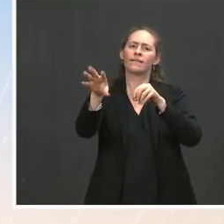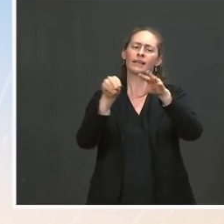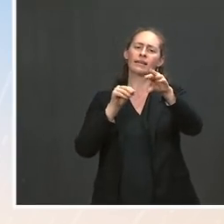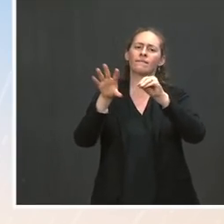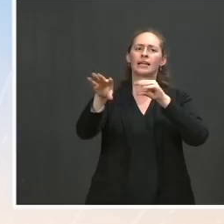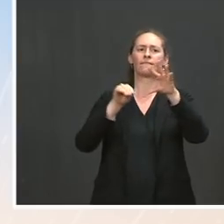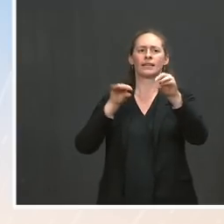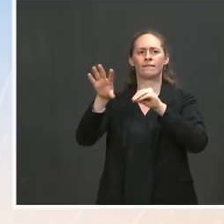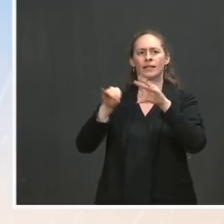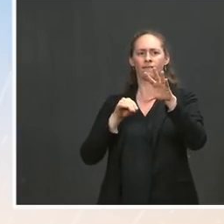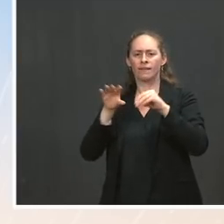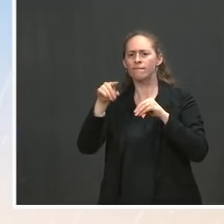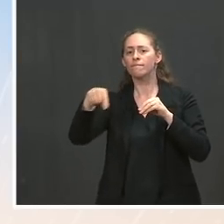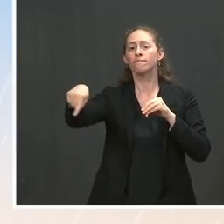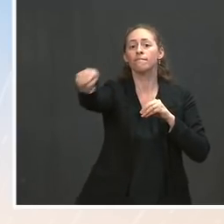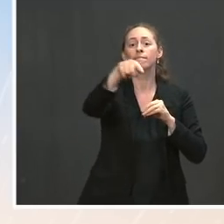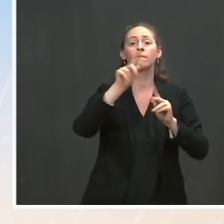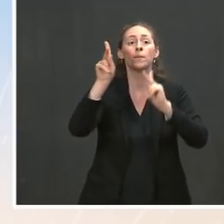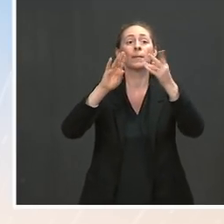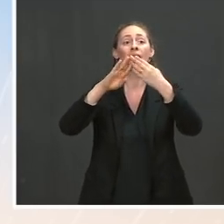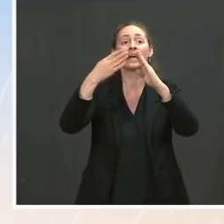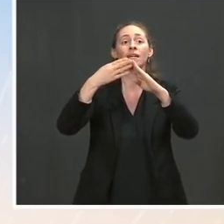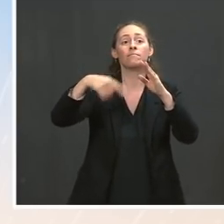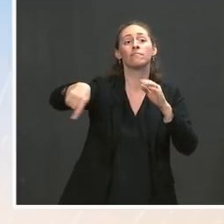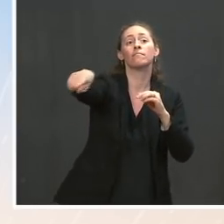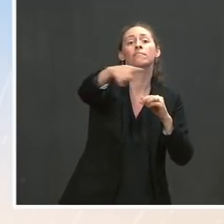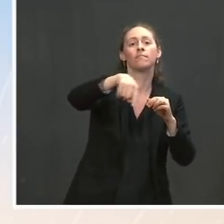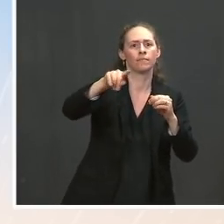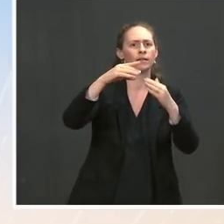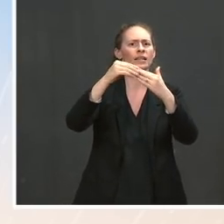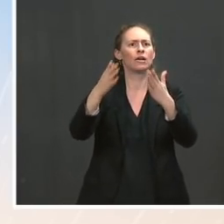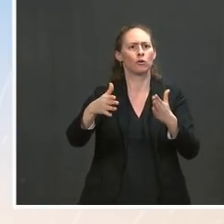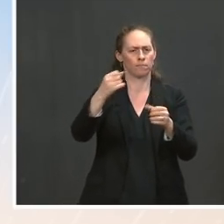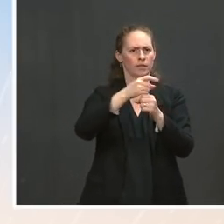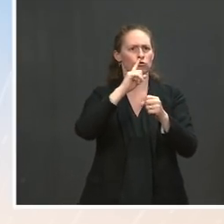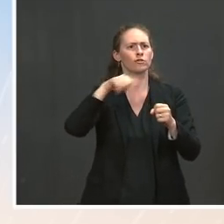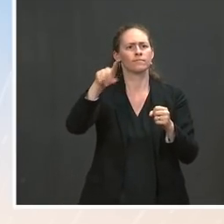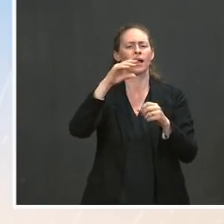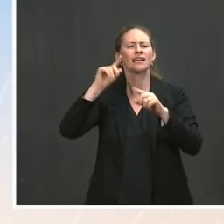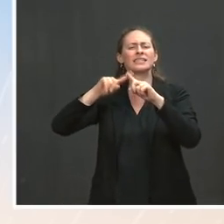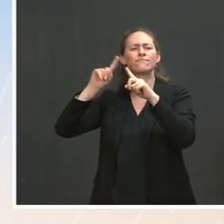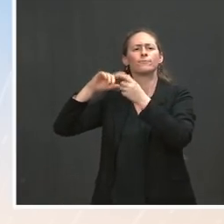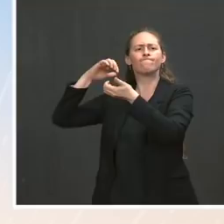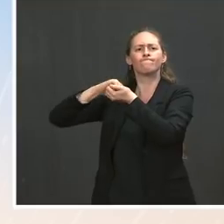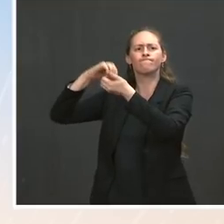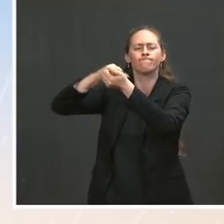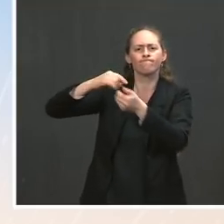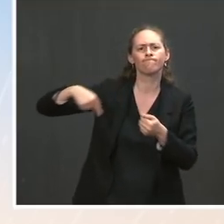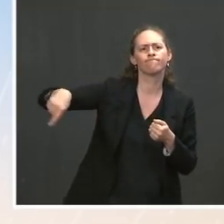which is of course what our secretary of state is working on doing. Our commitment is to bringing a responsible end to the conflict,